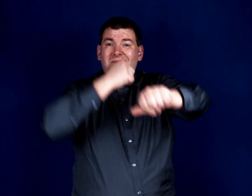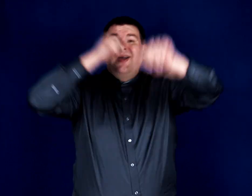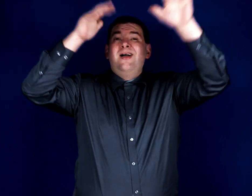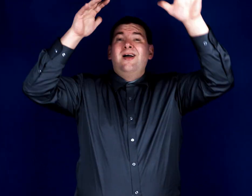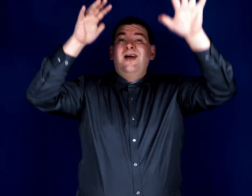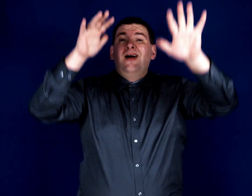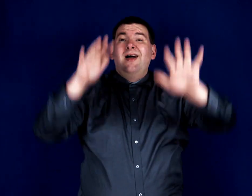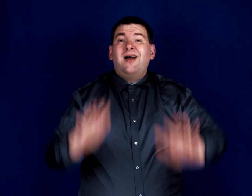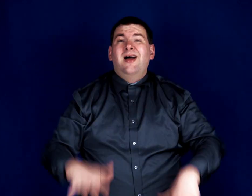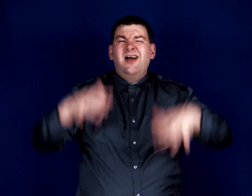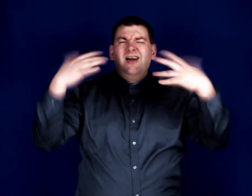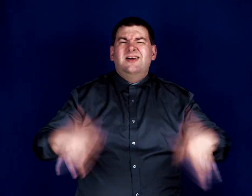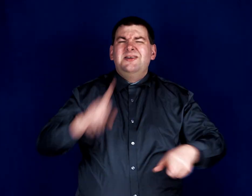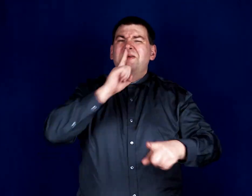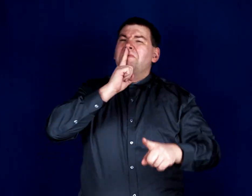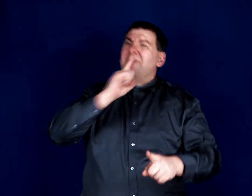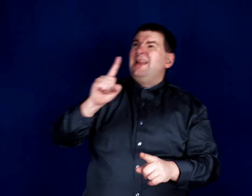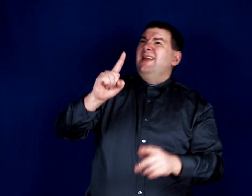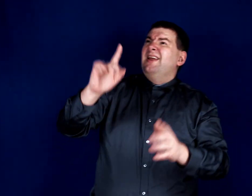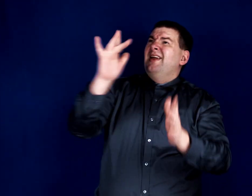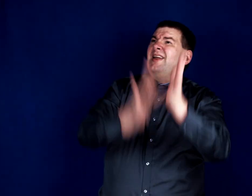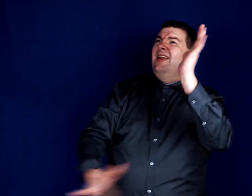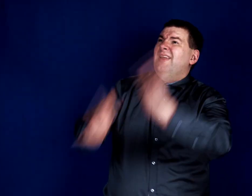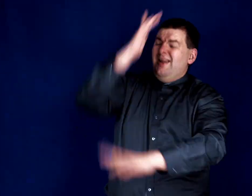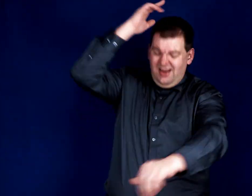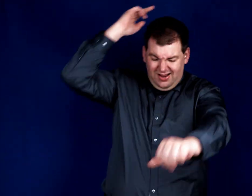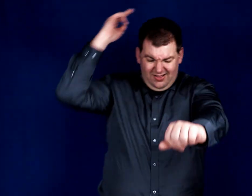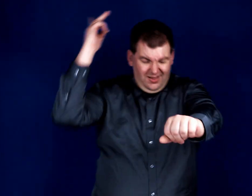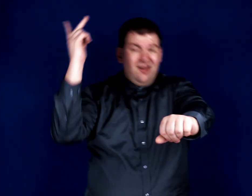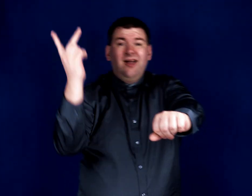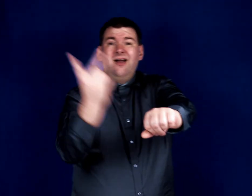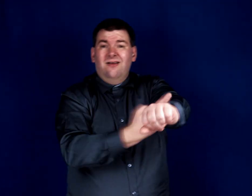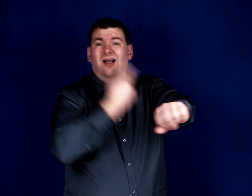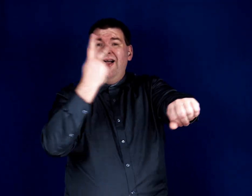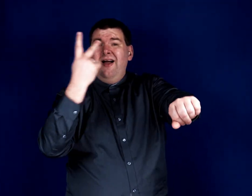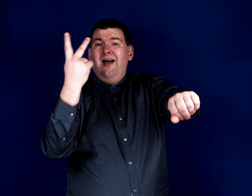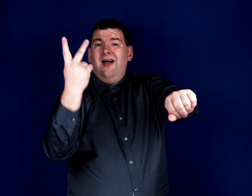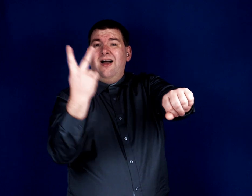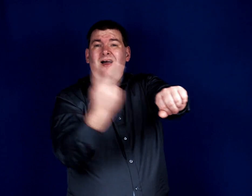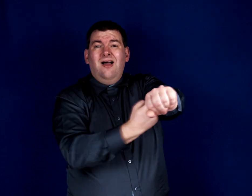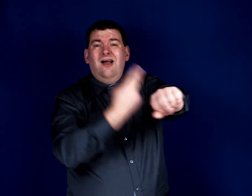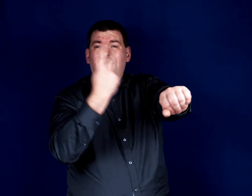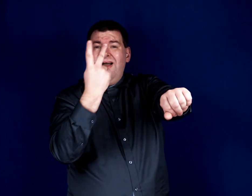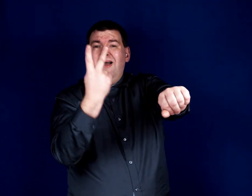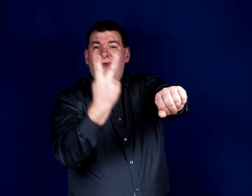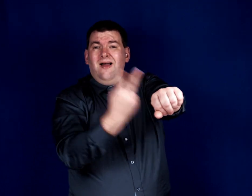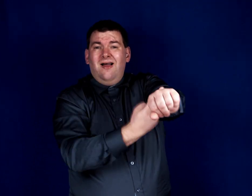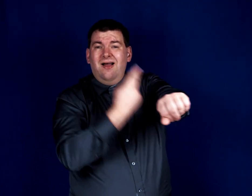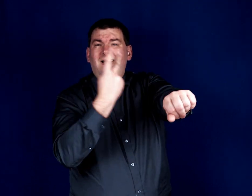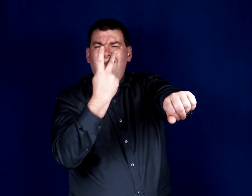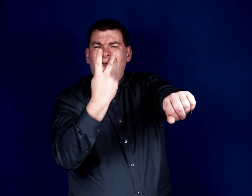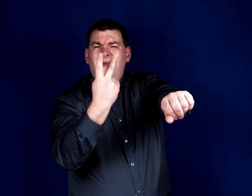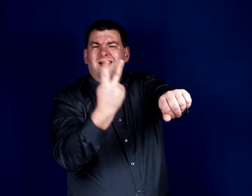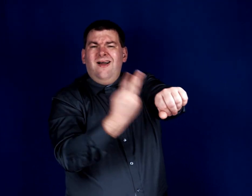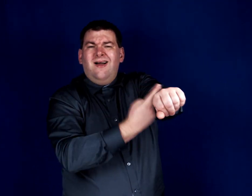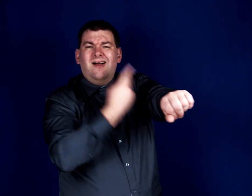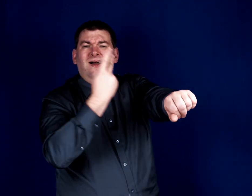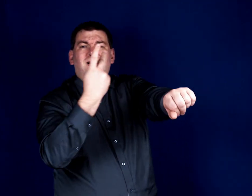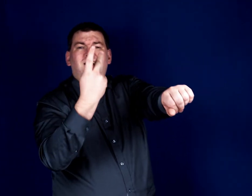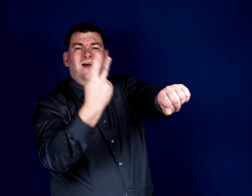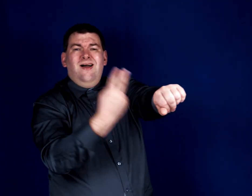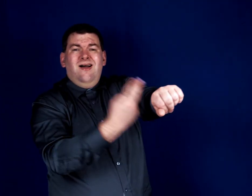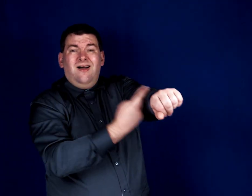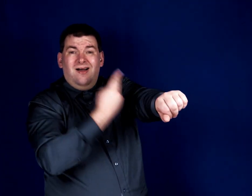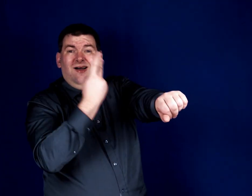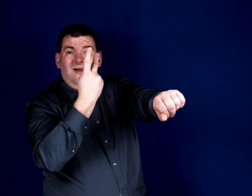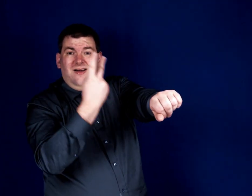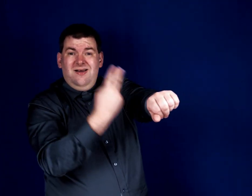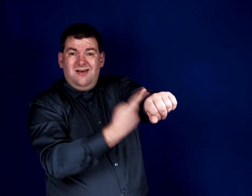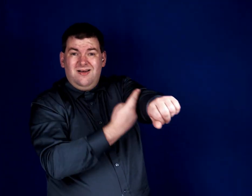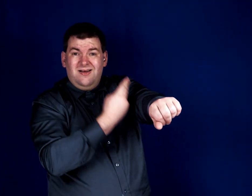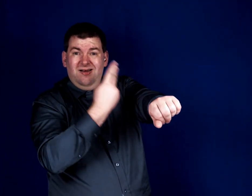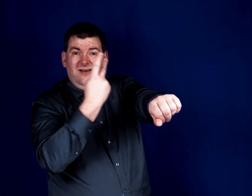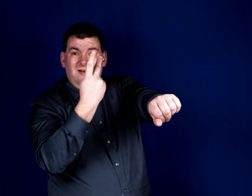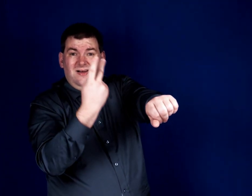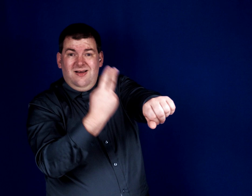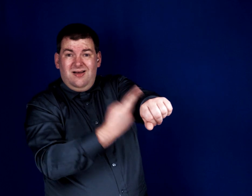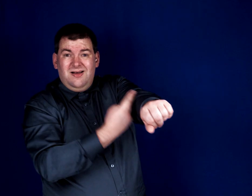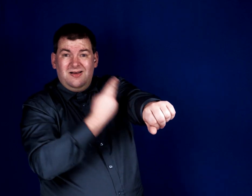Blessed be the Lamb.